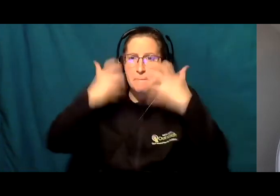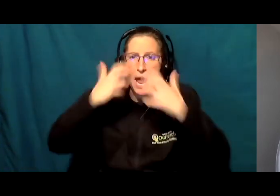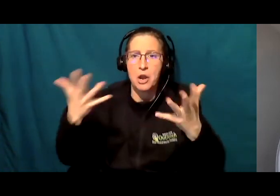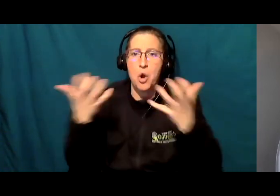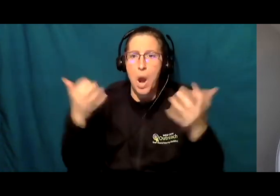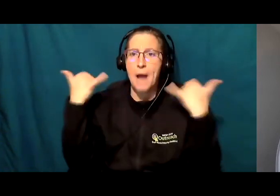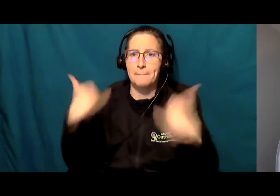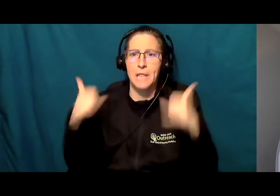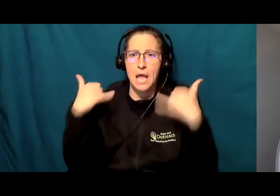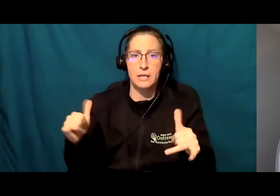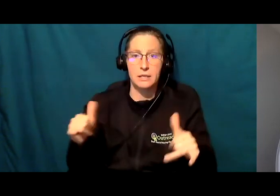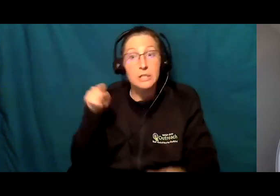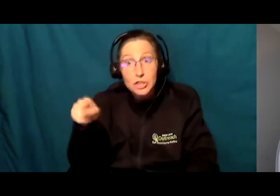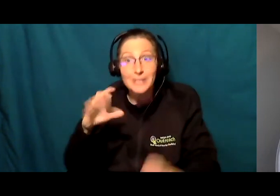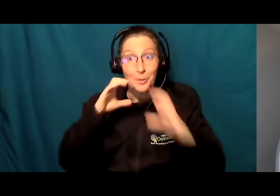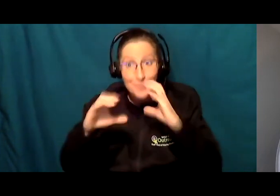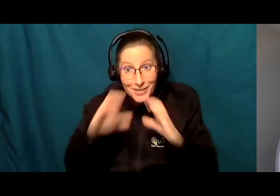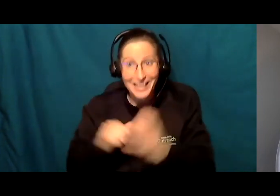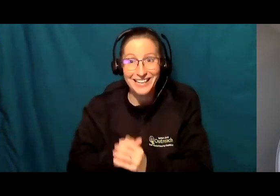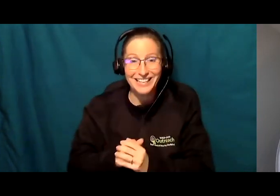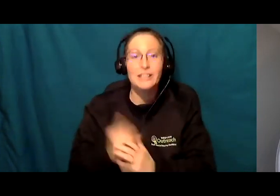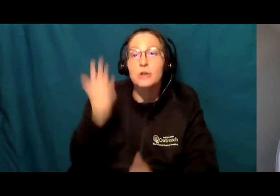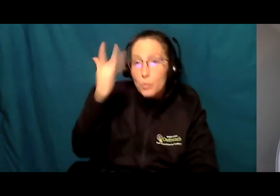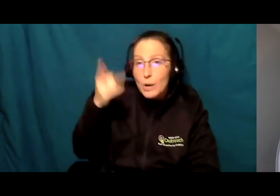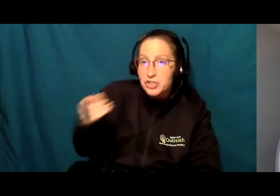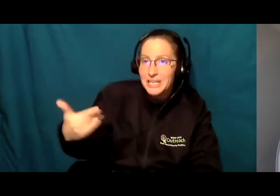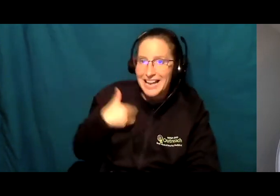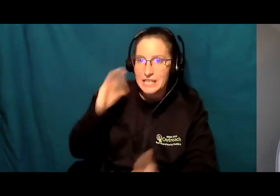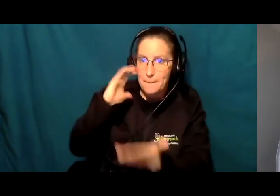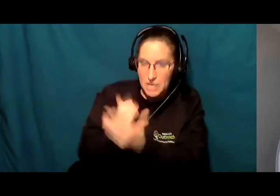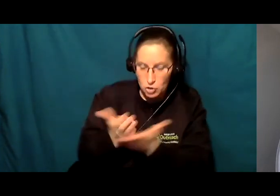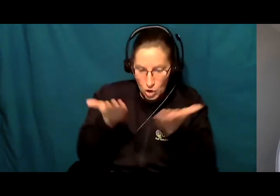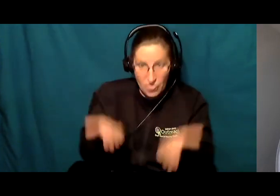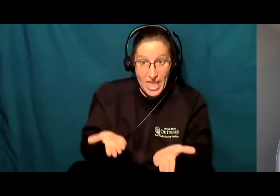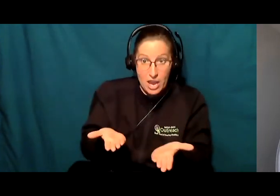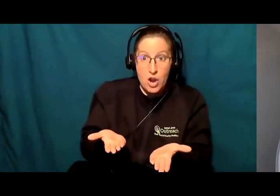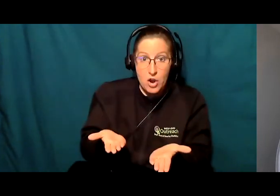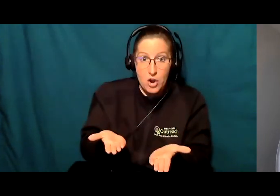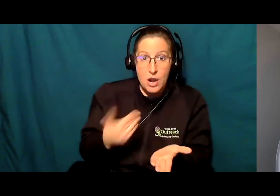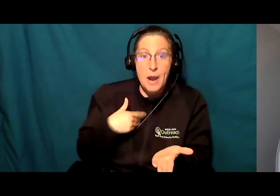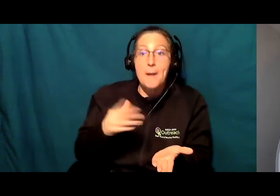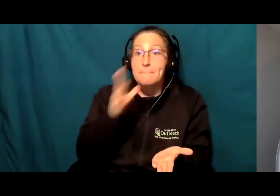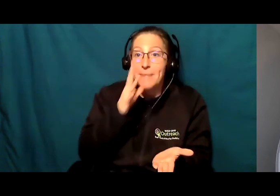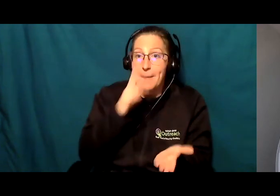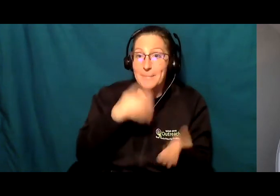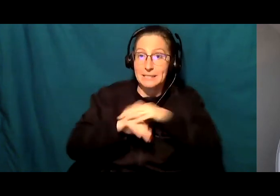She communicates because she has the picture in front of her and her mom is signing in her hand